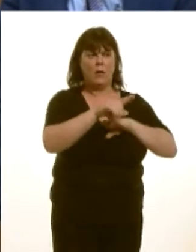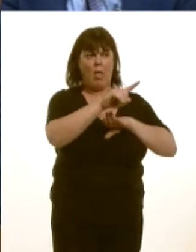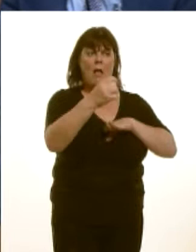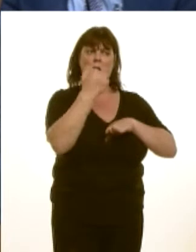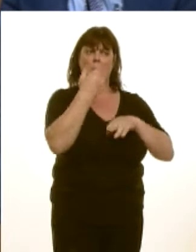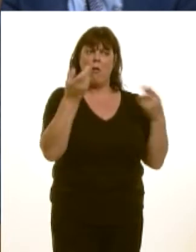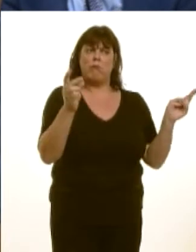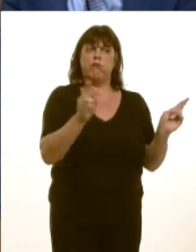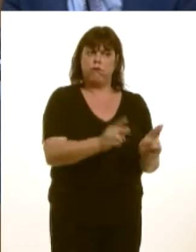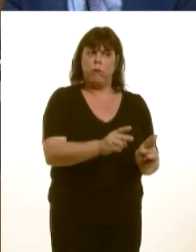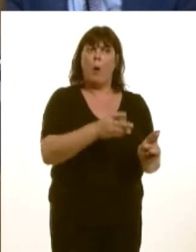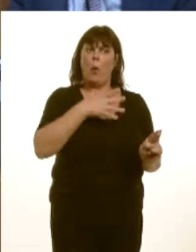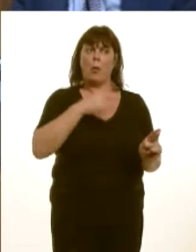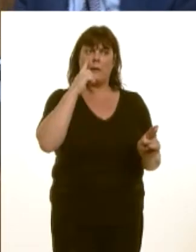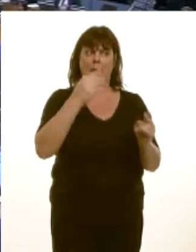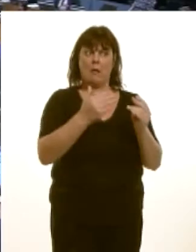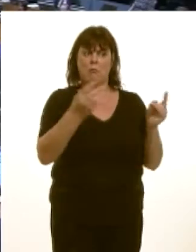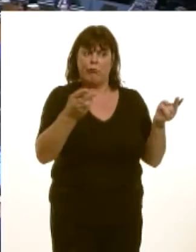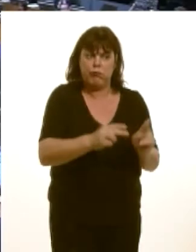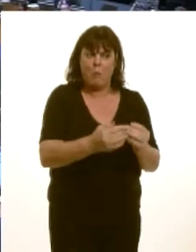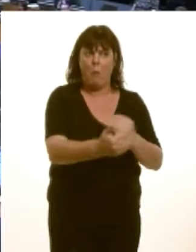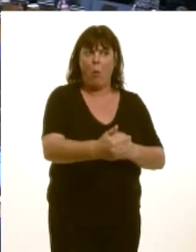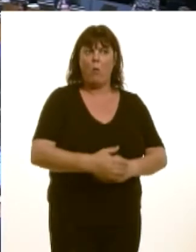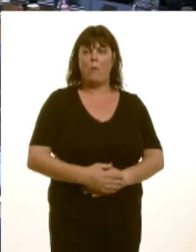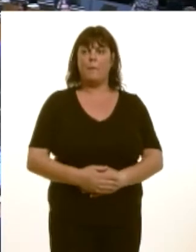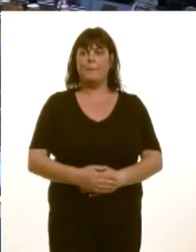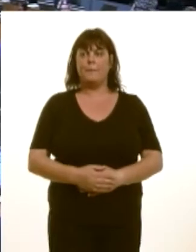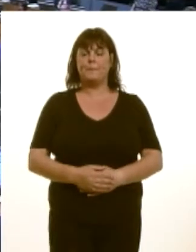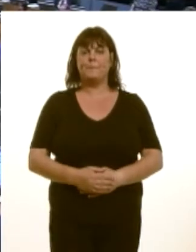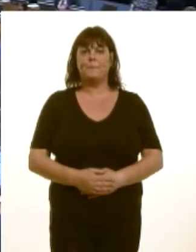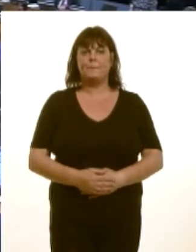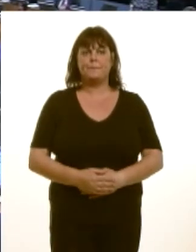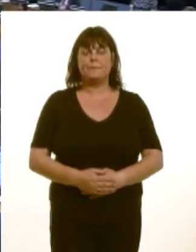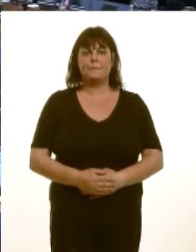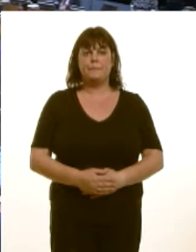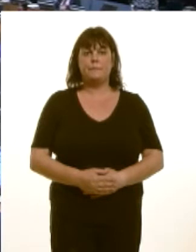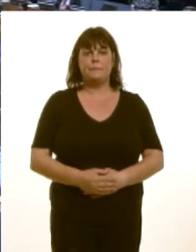Bethan Jenkins: Brif Weinidog, o ystyried bod mwy nag un o bob pum person ifanc yng